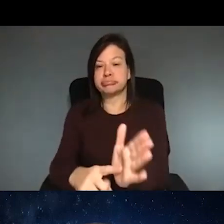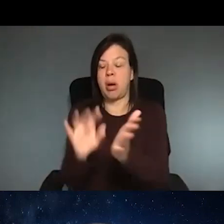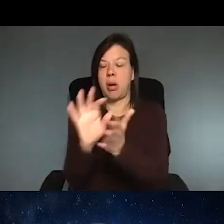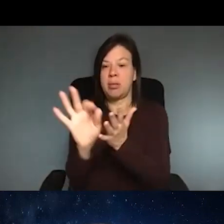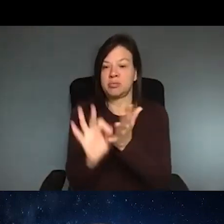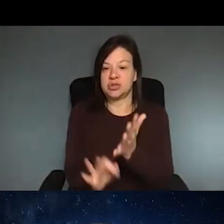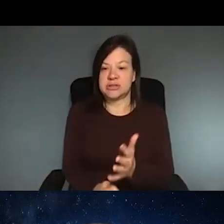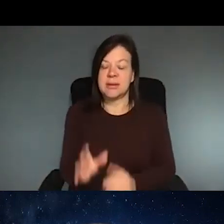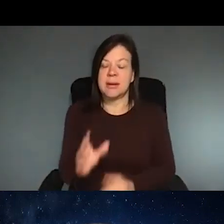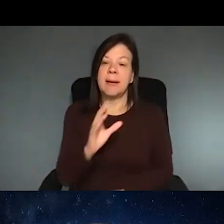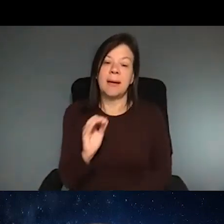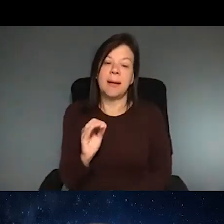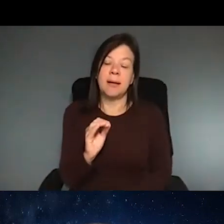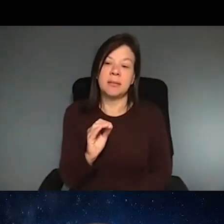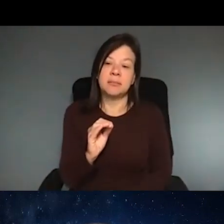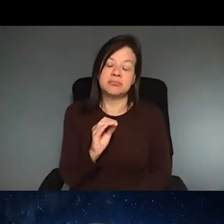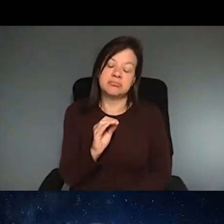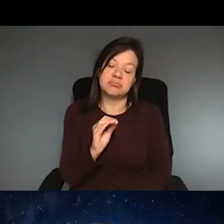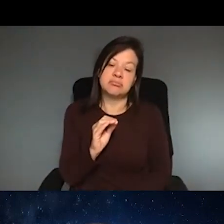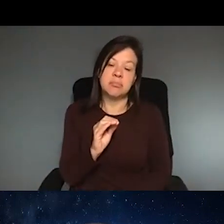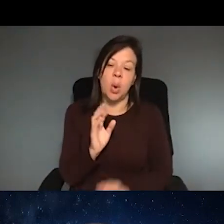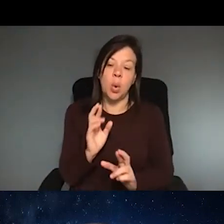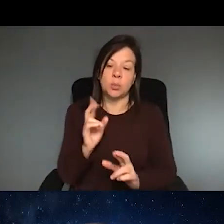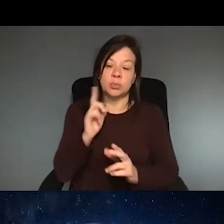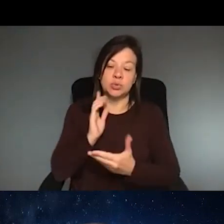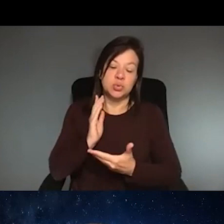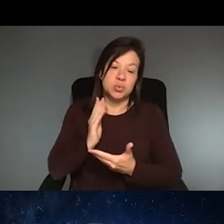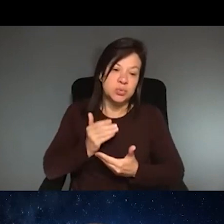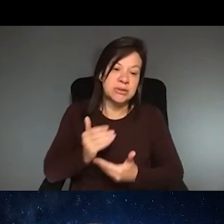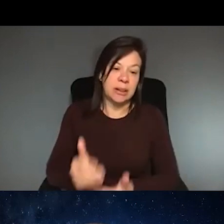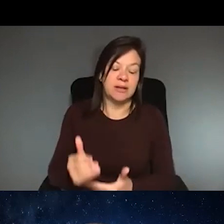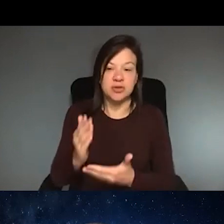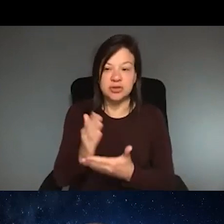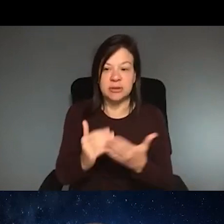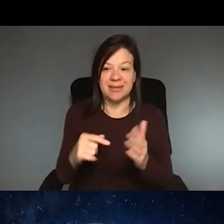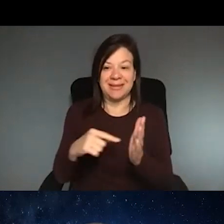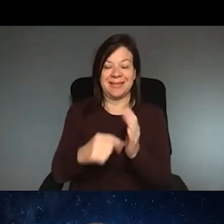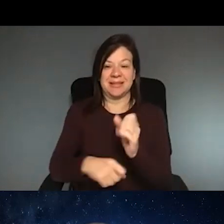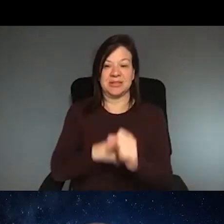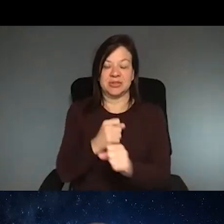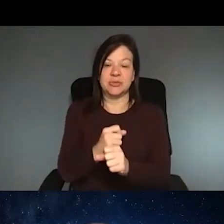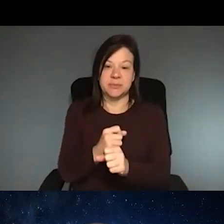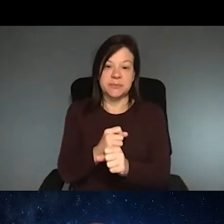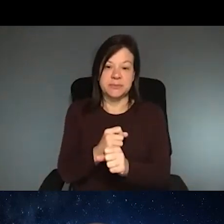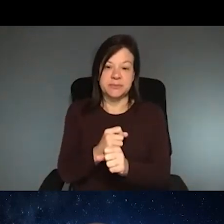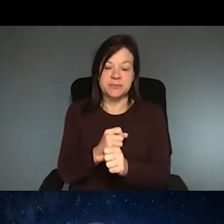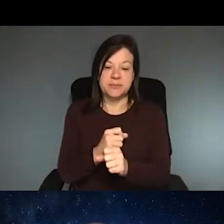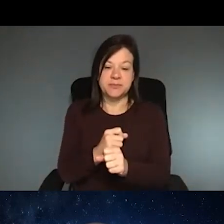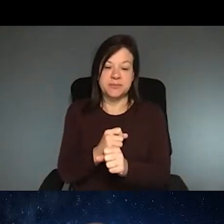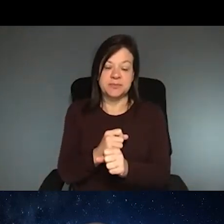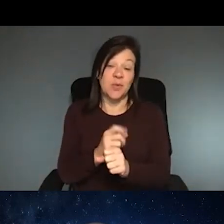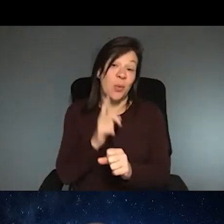OPTIONS AND LOOKING TO DELIVER SOMETHING THIS YEAR HOPEFULLY SO WE WILL CHAT SOON FOR SURE.